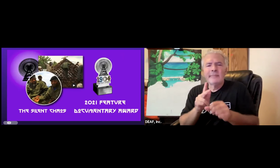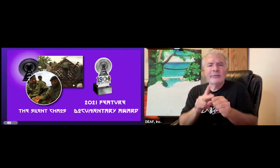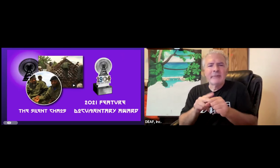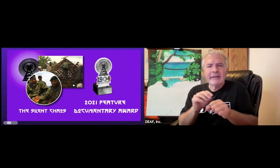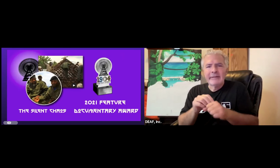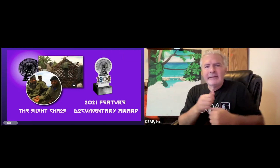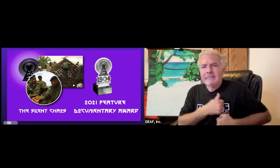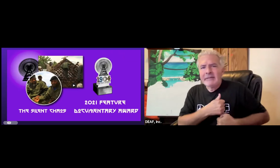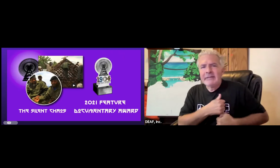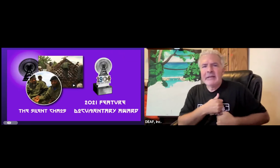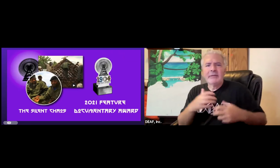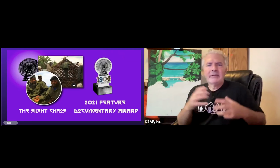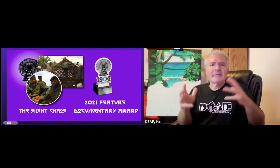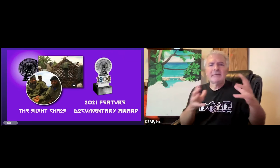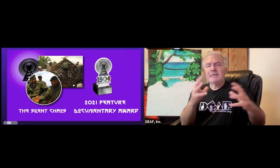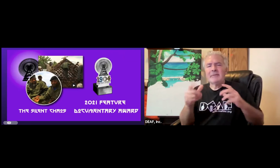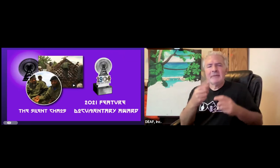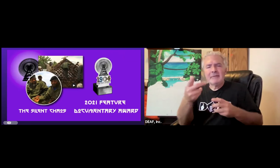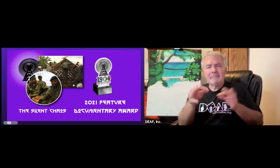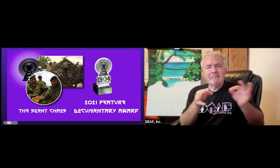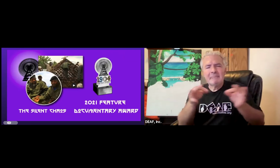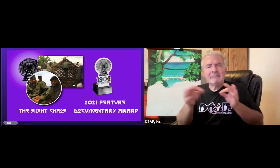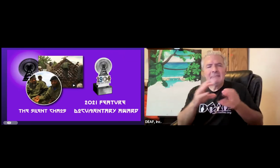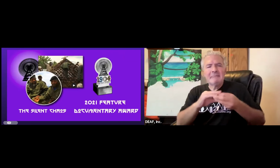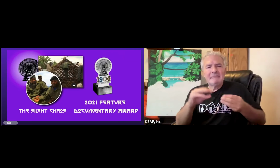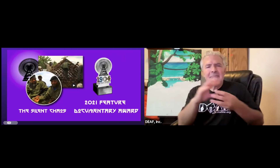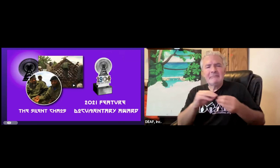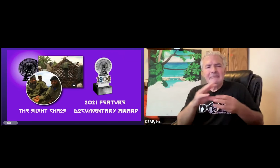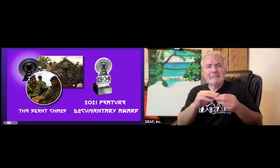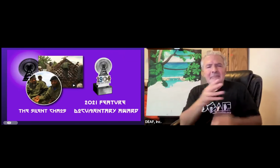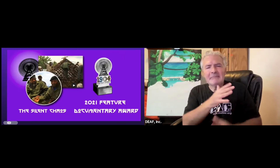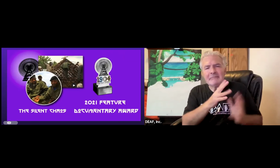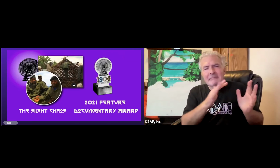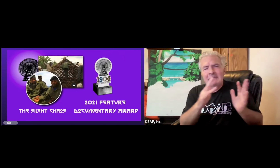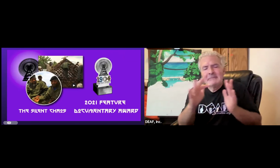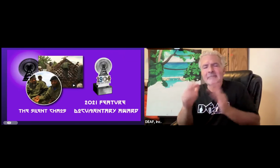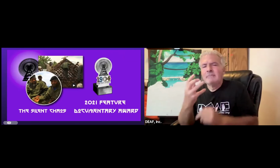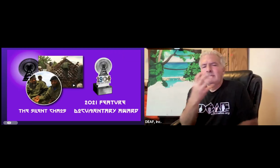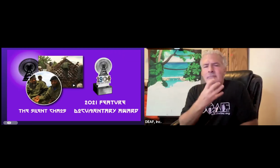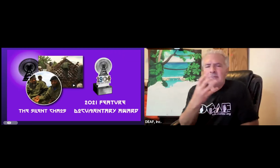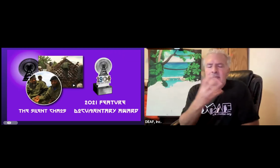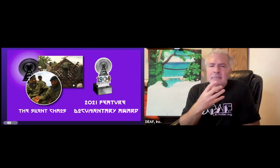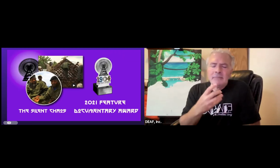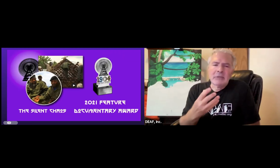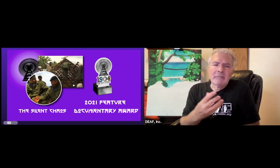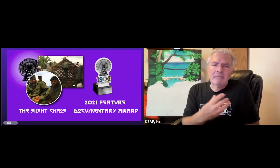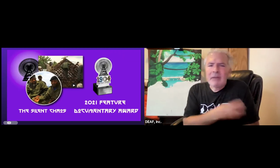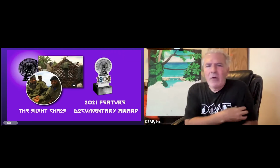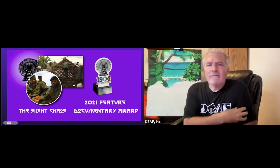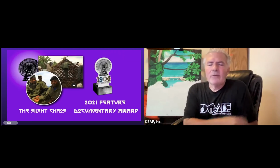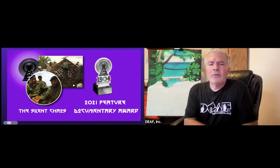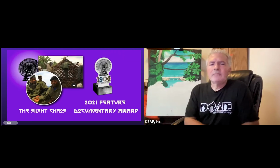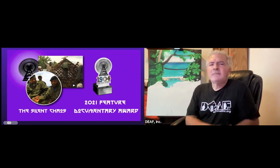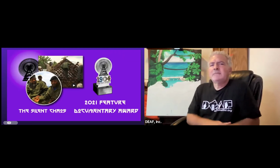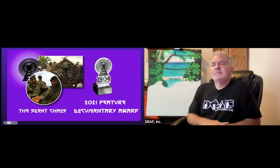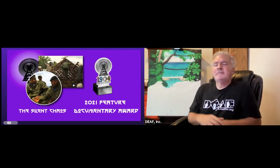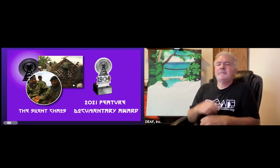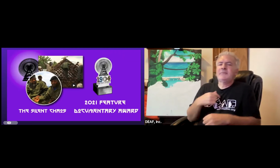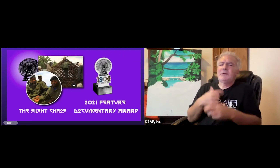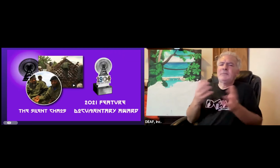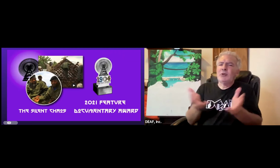They were forced to join the military, to participate in the military. And the story was very well told. Wow, it was very powerful.